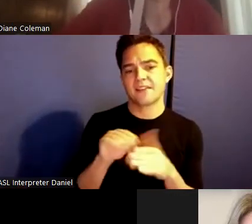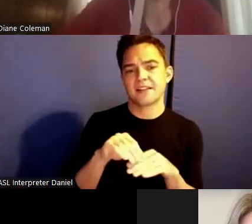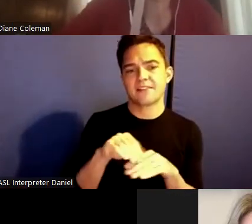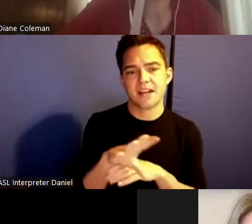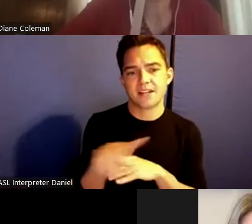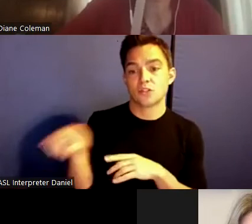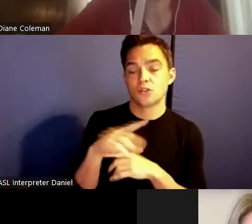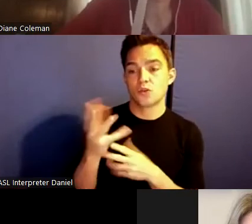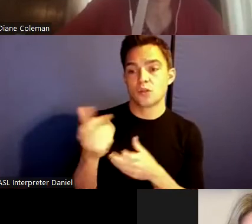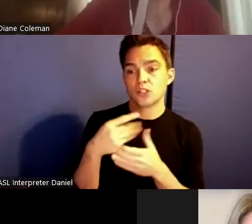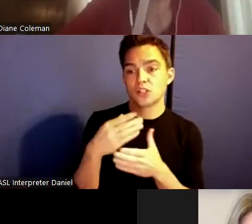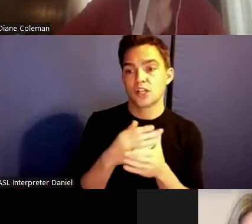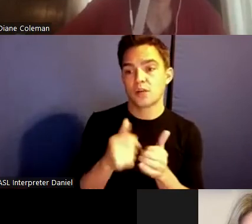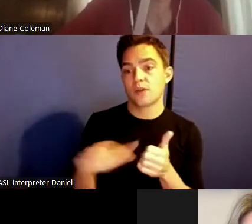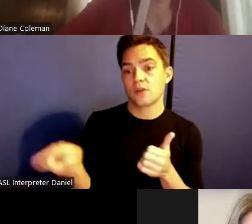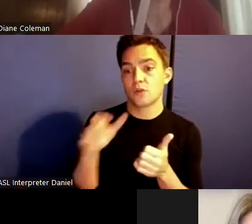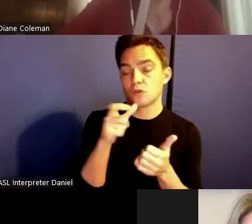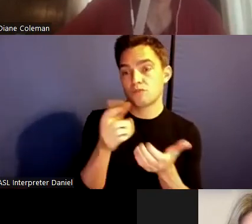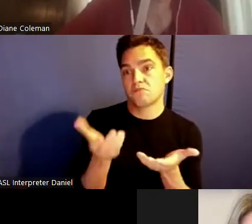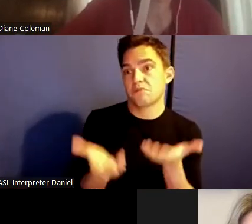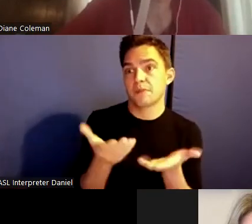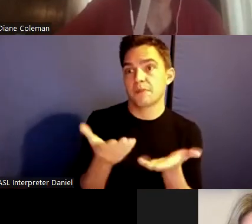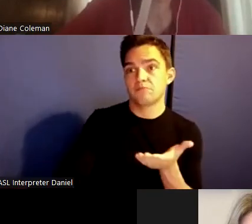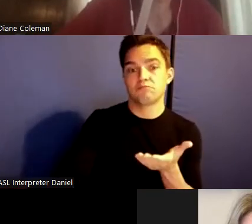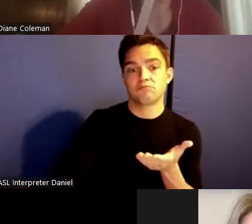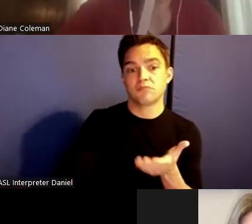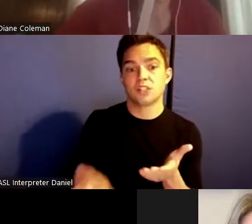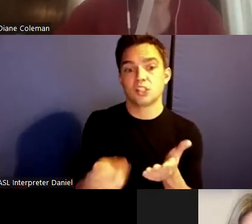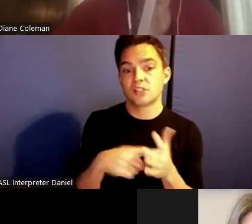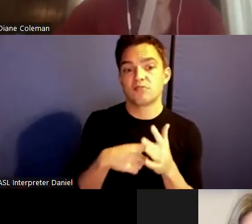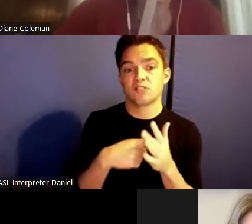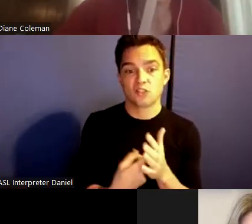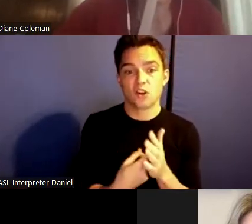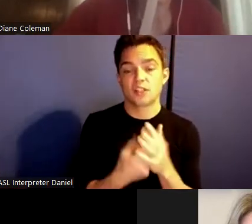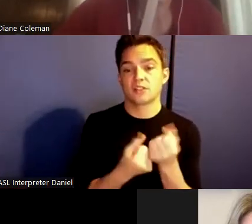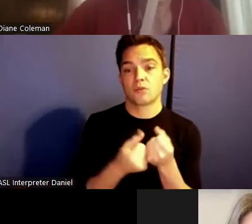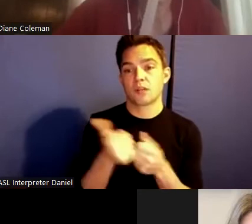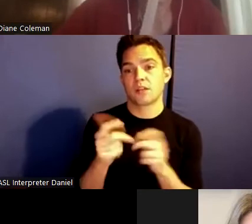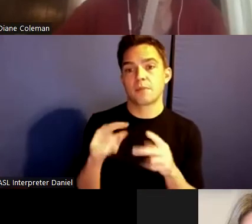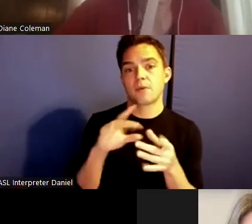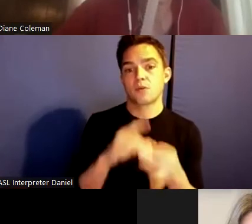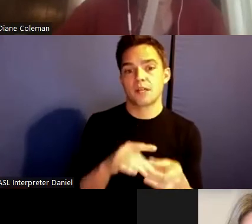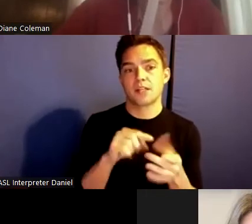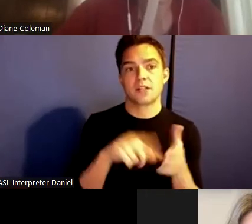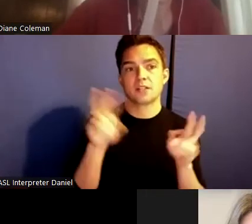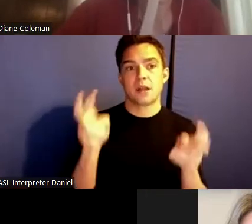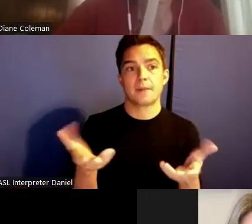would want to share with those who perhaps are just getting started in supporting others around this topic. And Julie